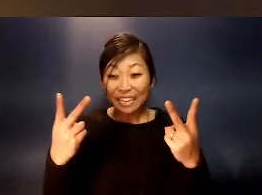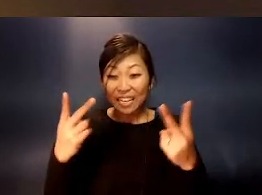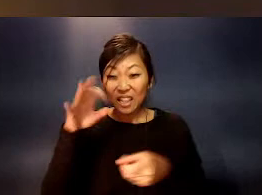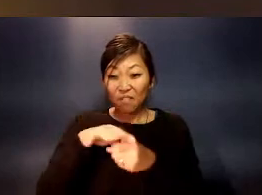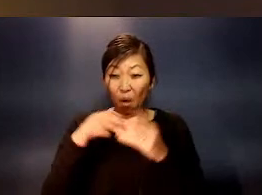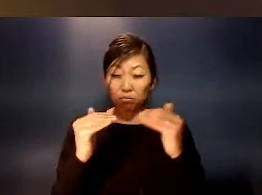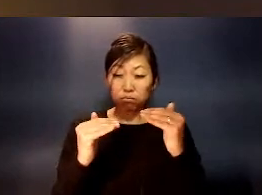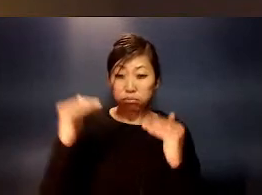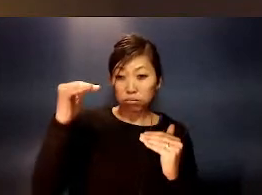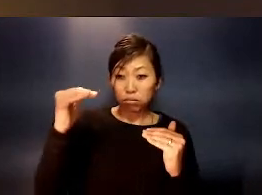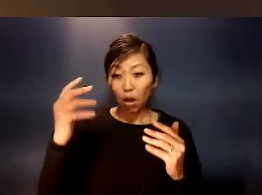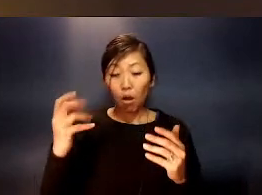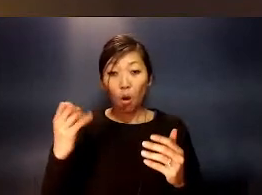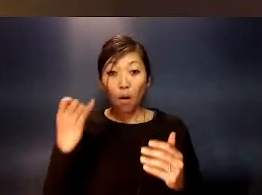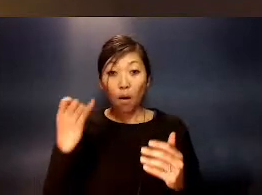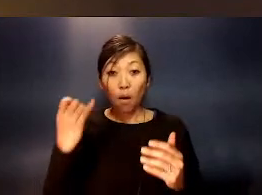MAKE MORE CHANGES AND DO BETTER NEXT YEAR AND, BELIEVE